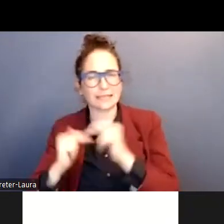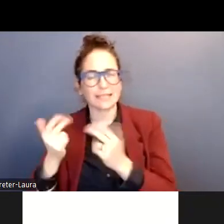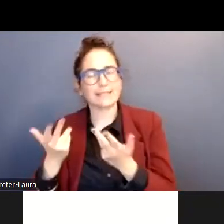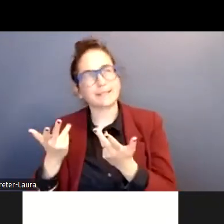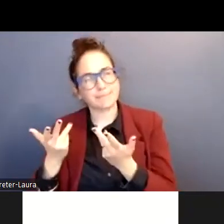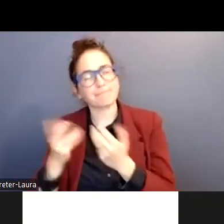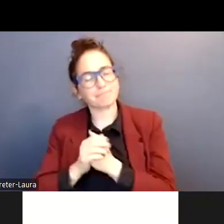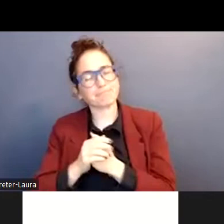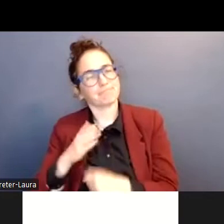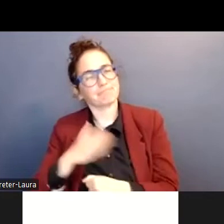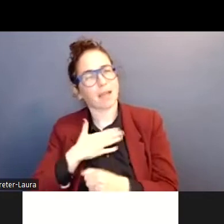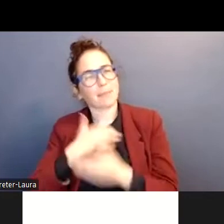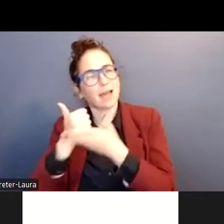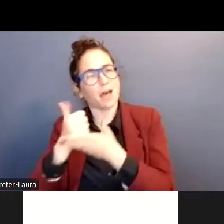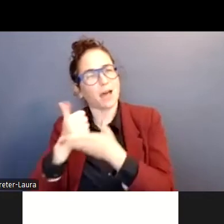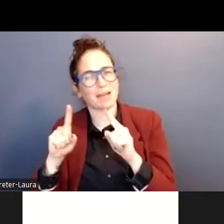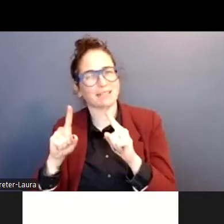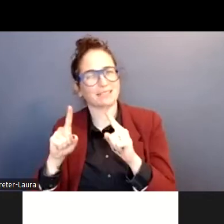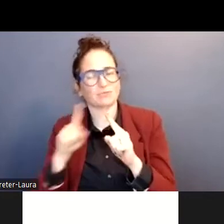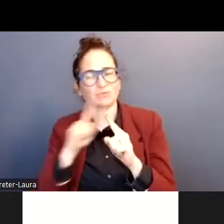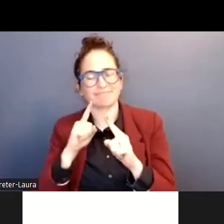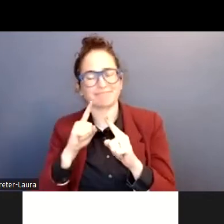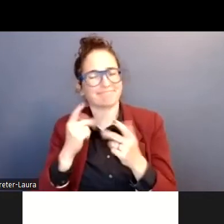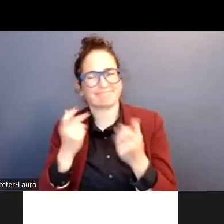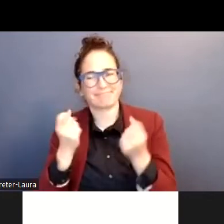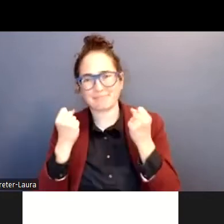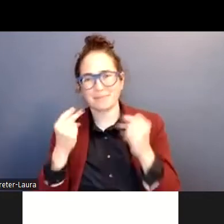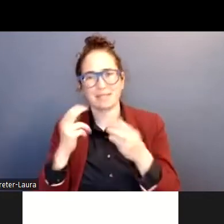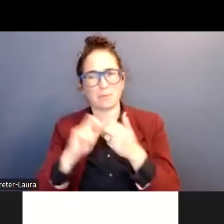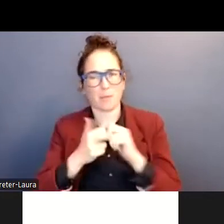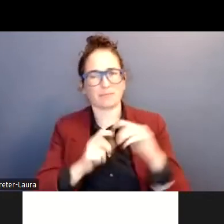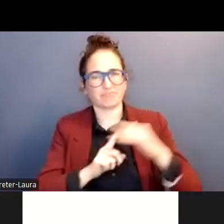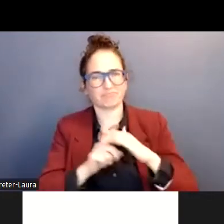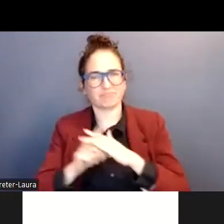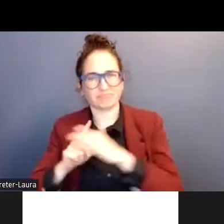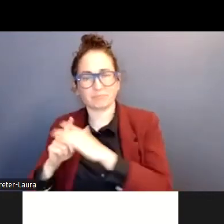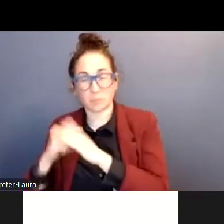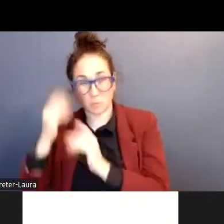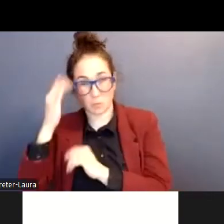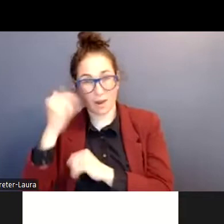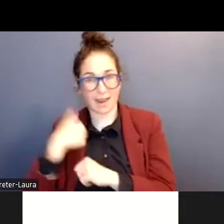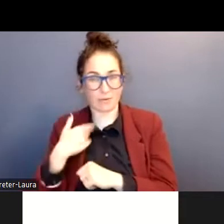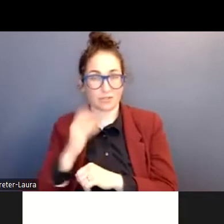glad to help. But it was problematic in all kinds of ways, particularly because I was a stranger to most of those